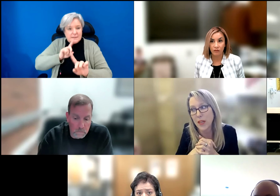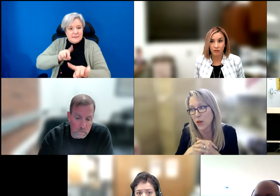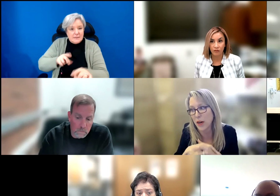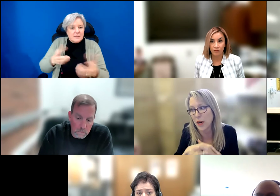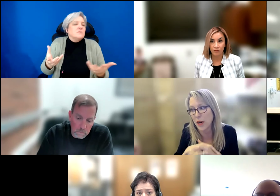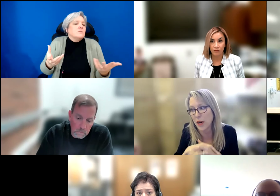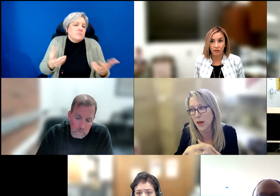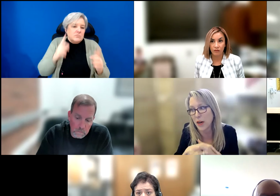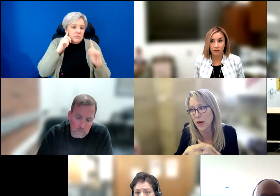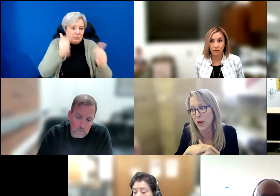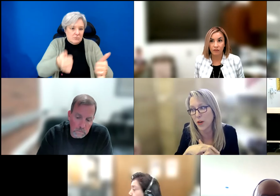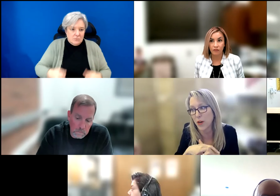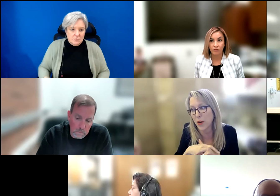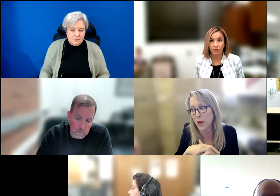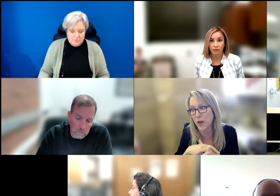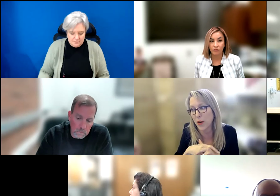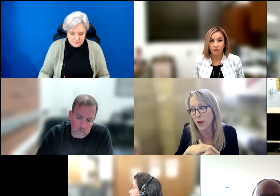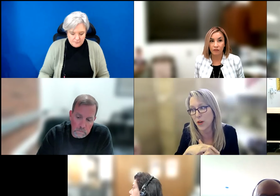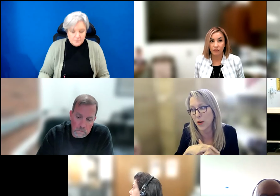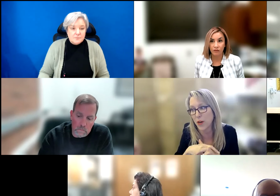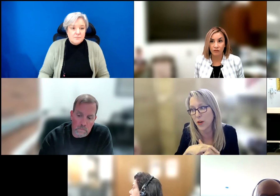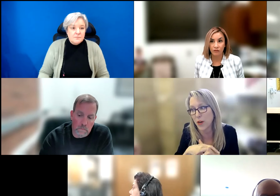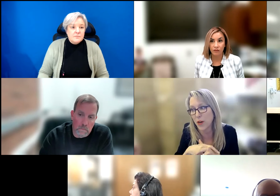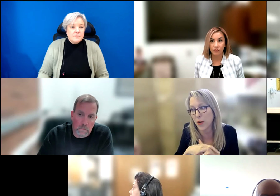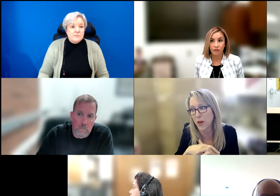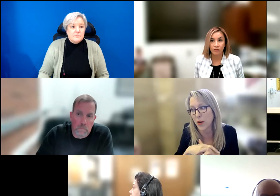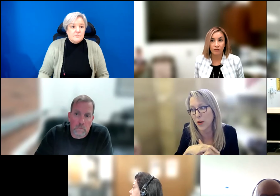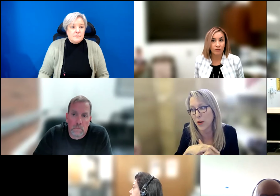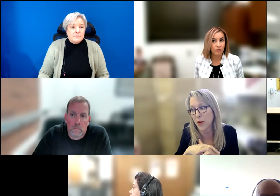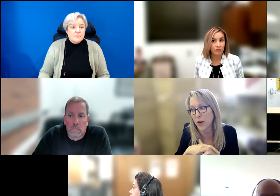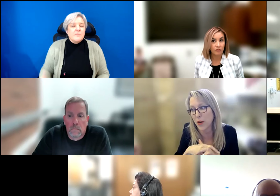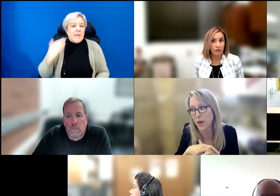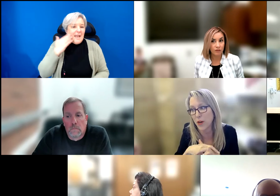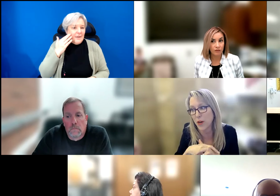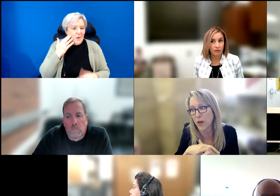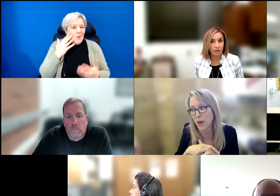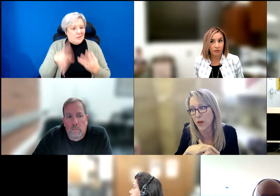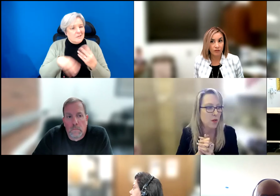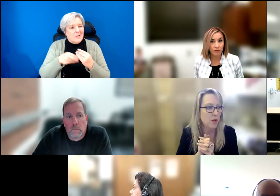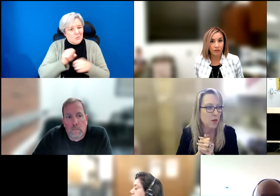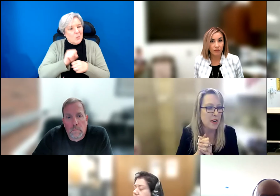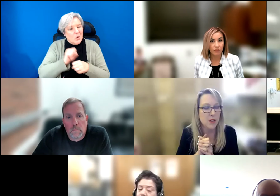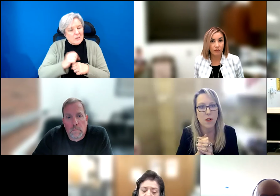in the grade book. I know that's extra work